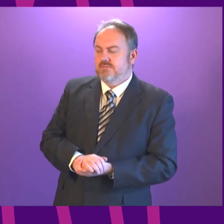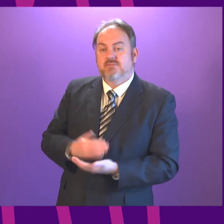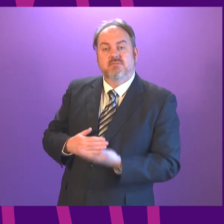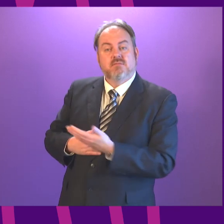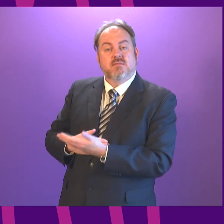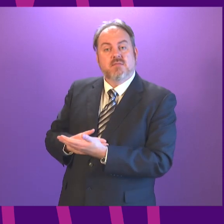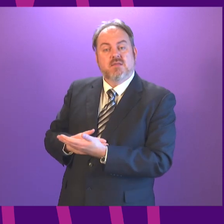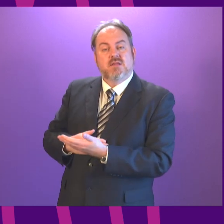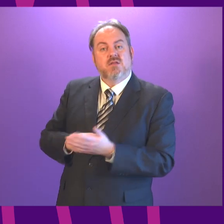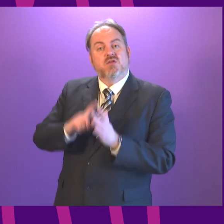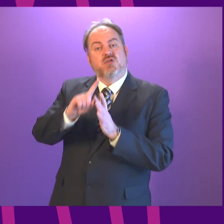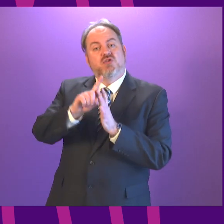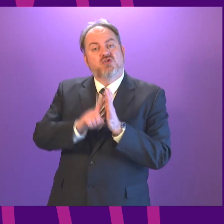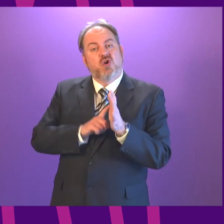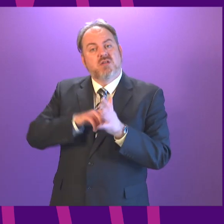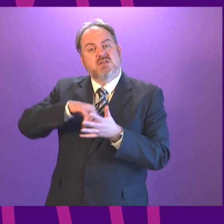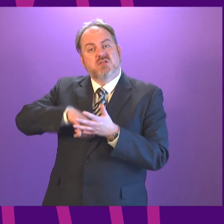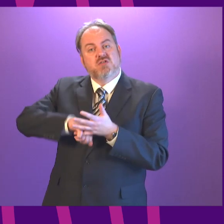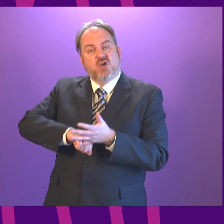I ask him to be brief.